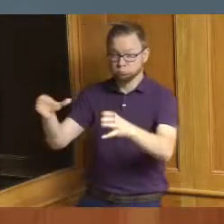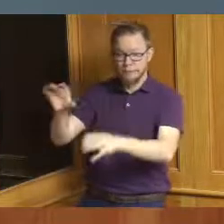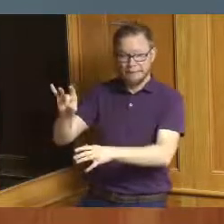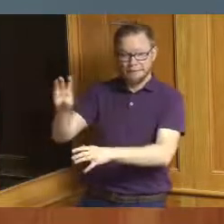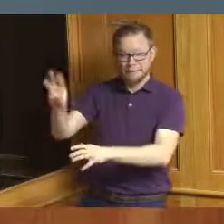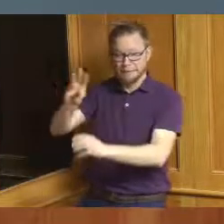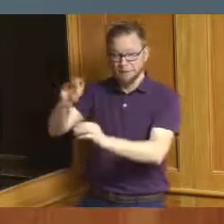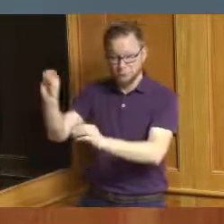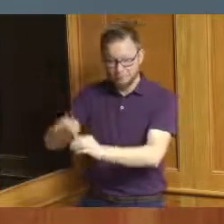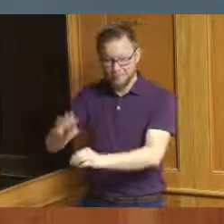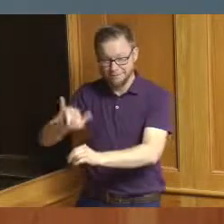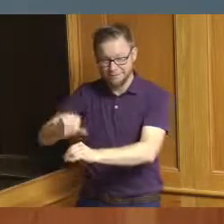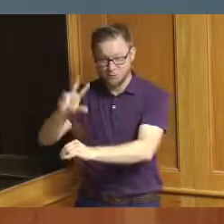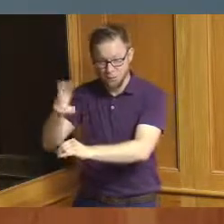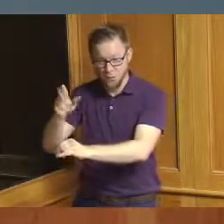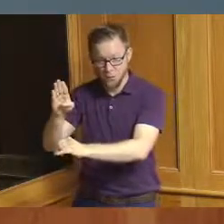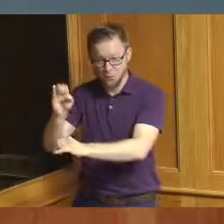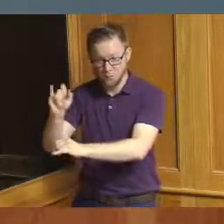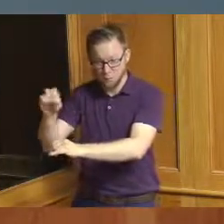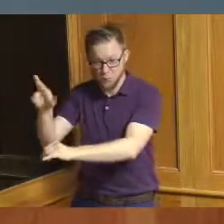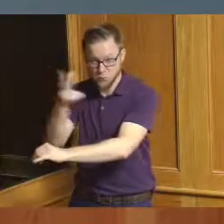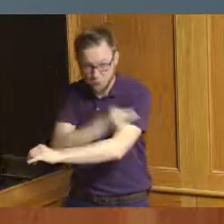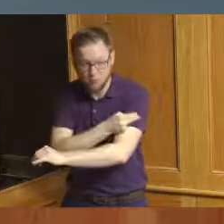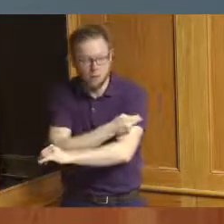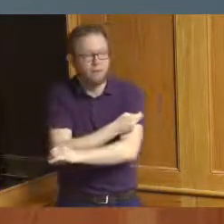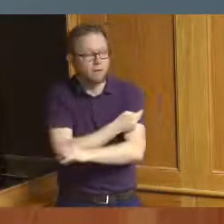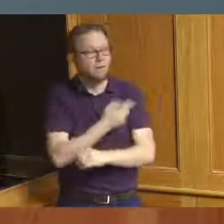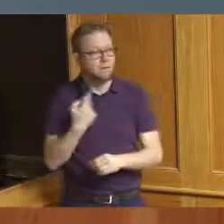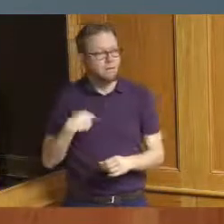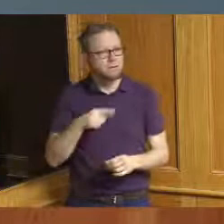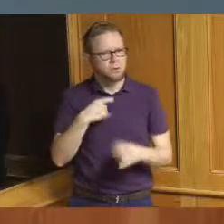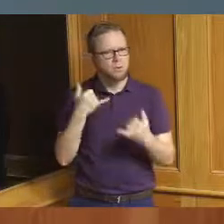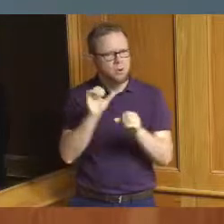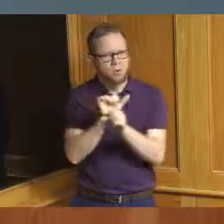bishop and also Bridget are working on that and we're trying to see how we can